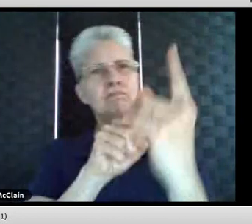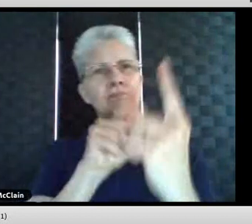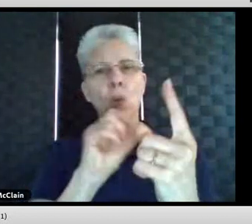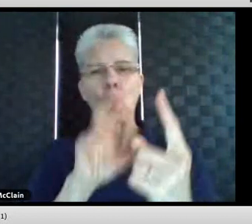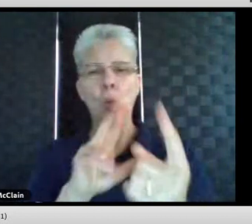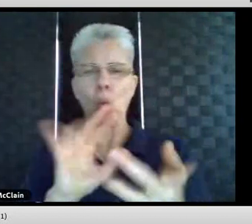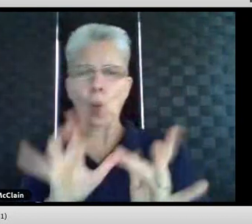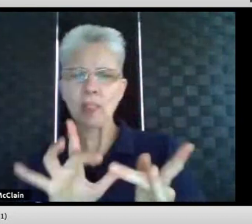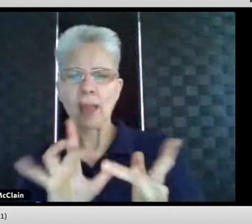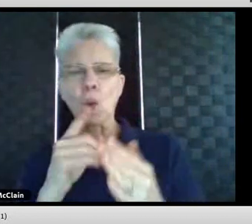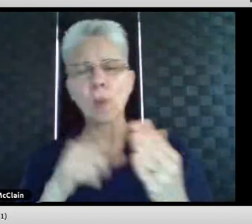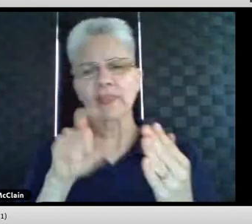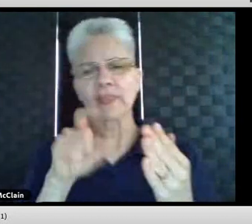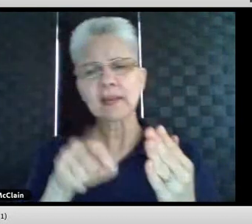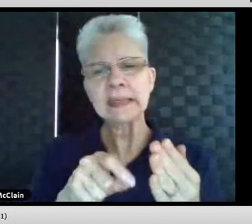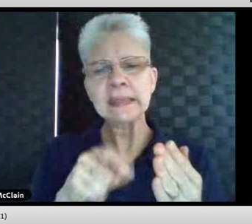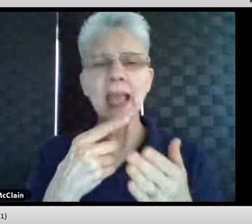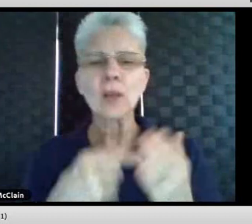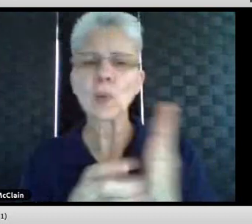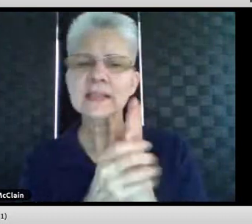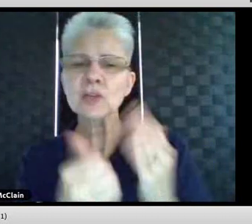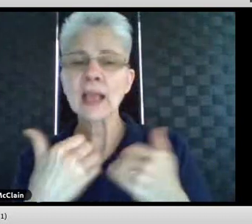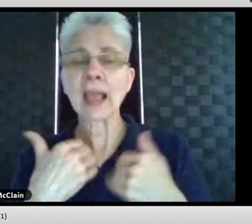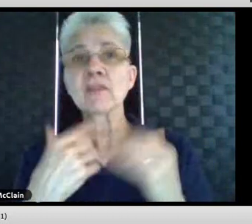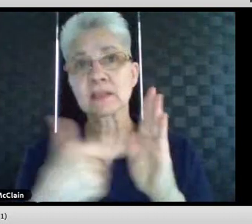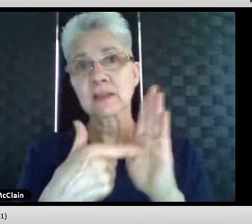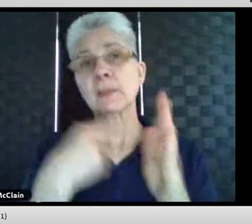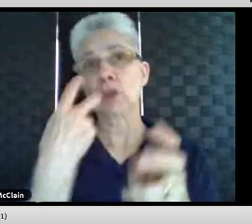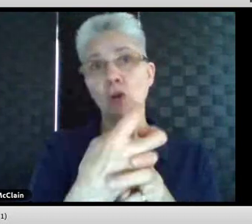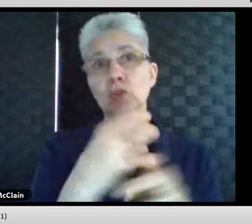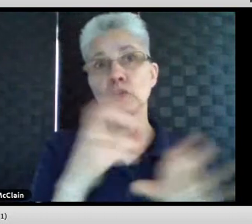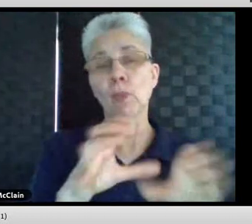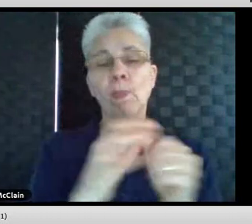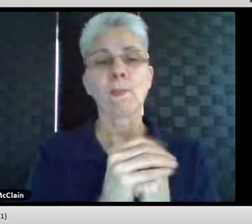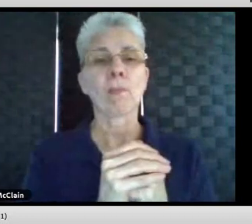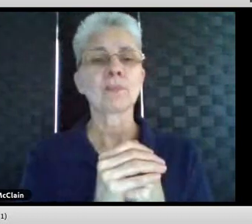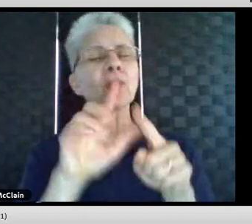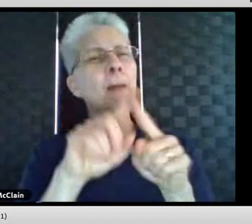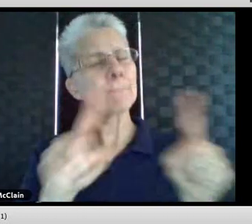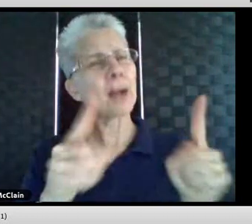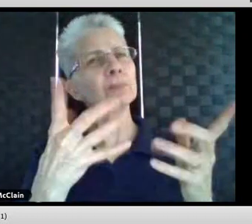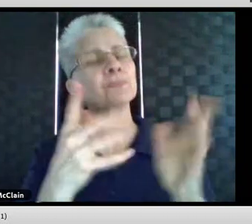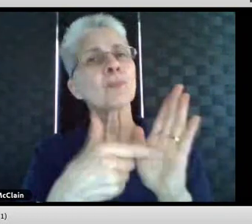what it is they need and what skills that they have, and sometimes that's really hard to do. But, you know, sometimes, you know,